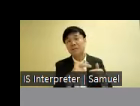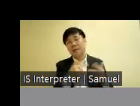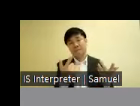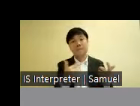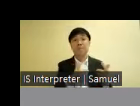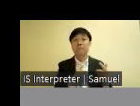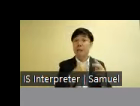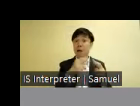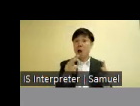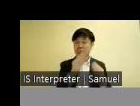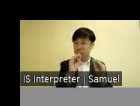media content.